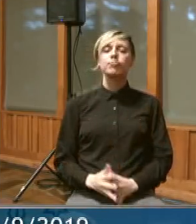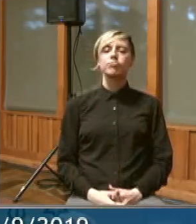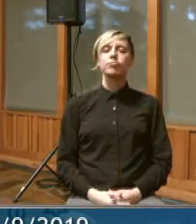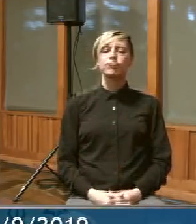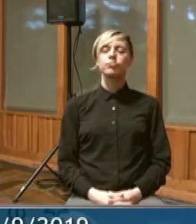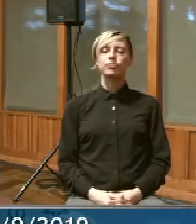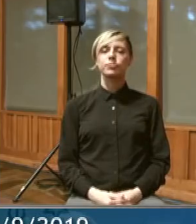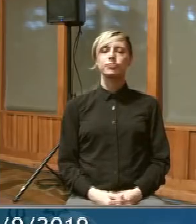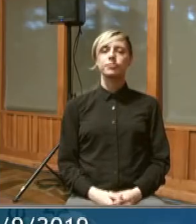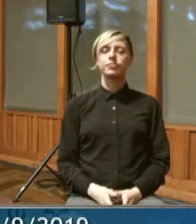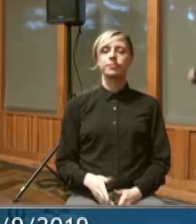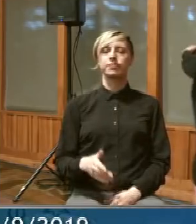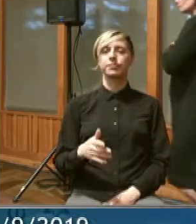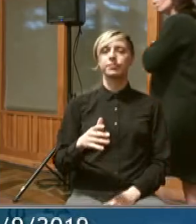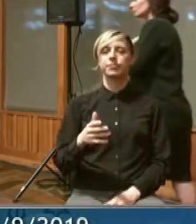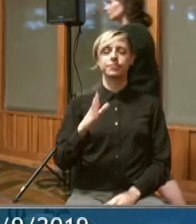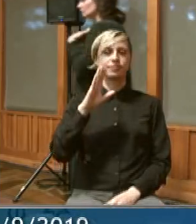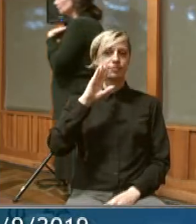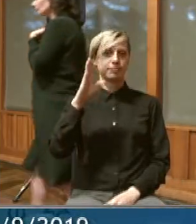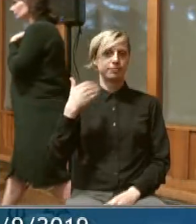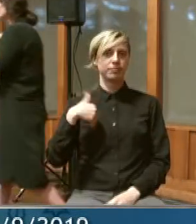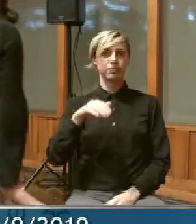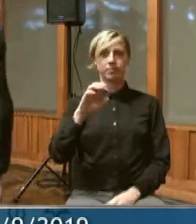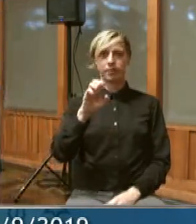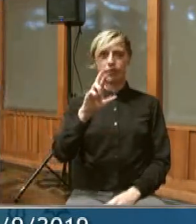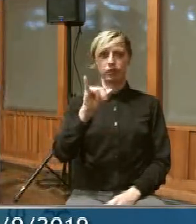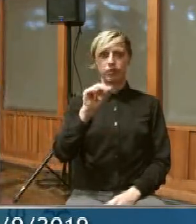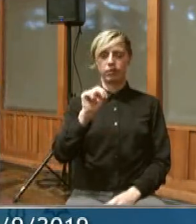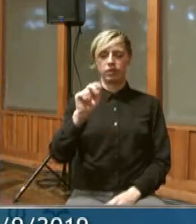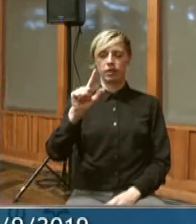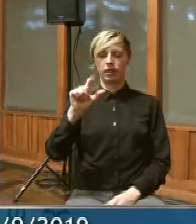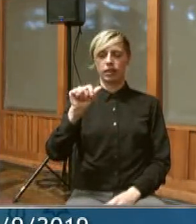. I THINK WE'RE ALL